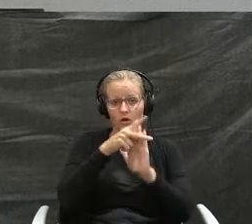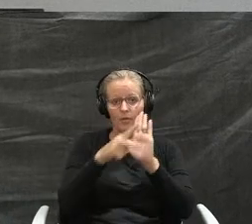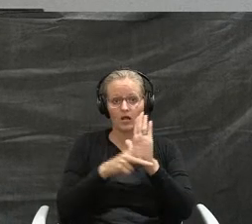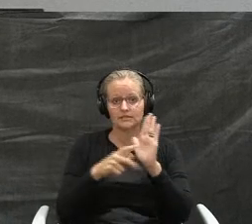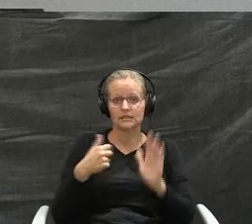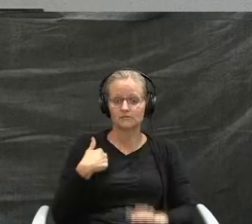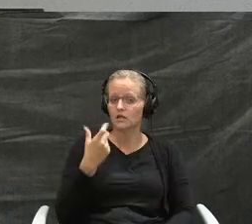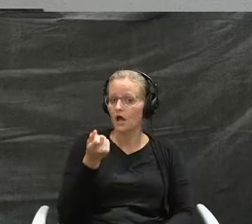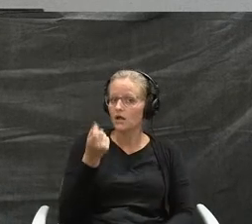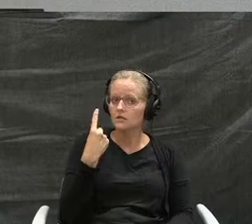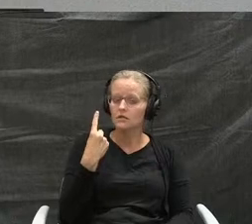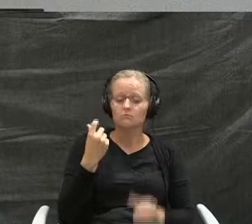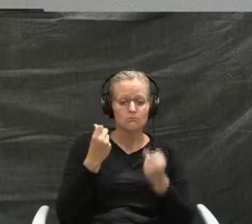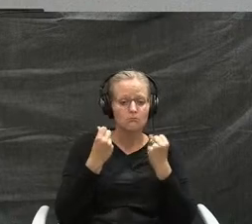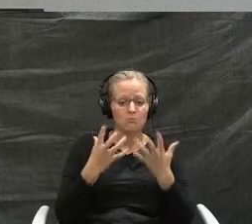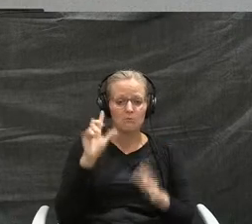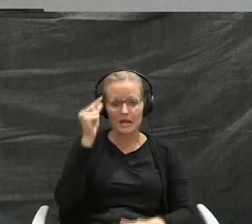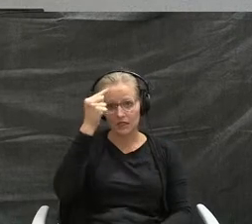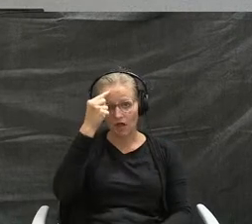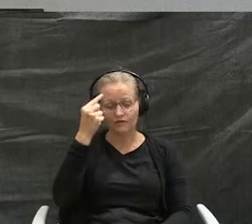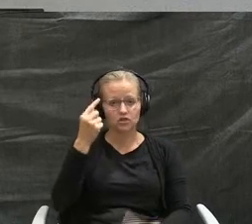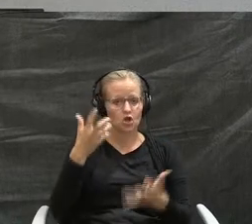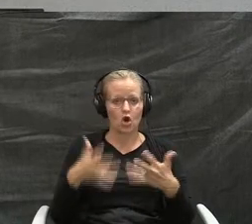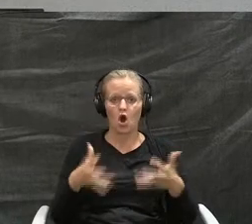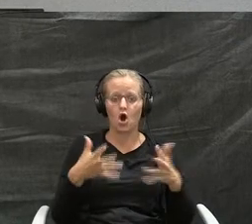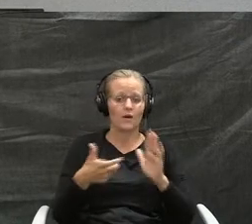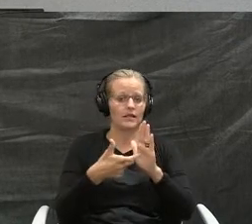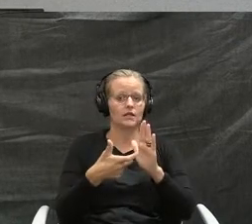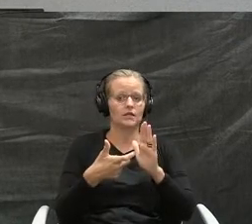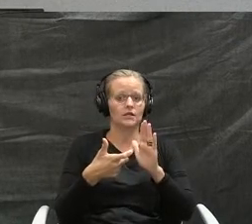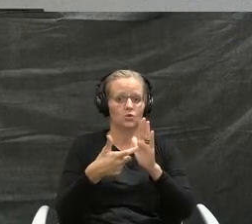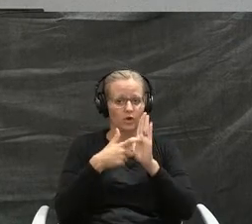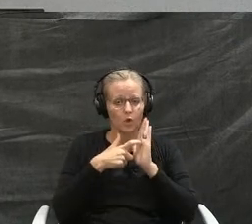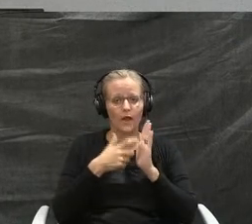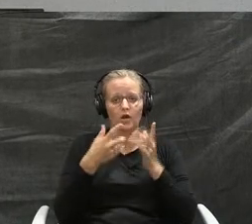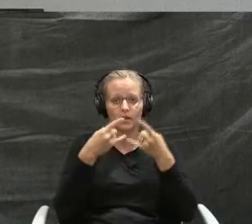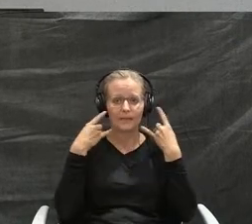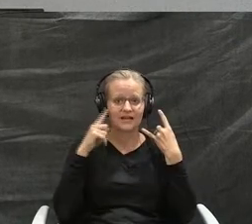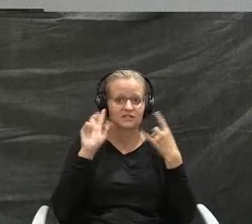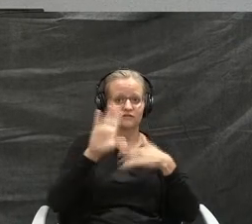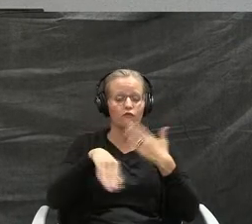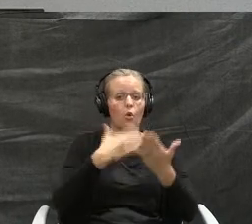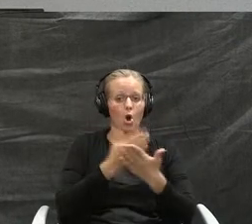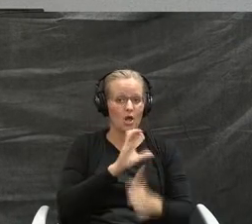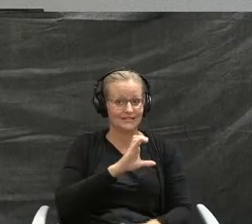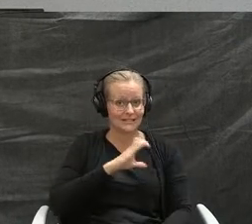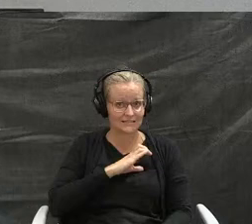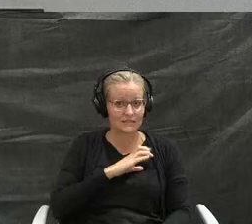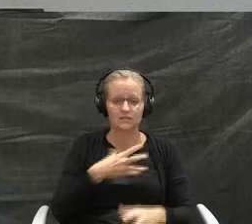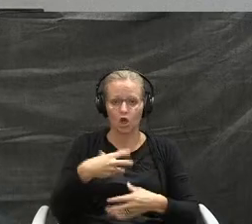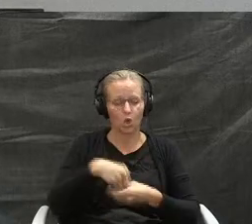requiring massive all citizens, including Minnesota. But there are also people believe massive Shields do not work, and we'll